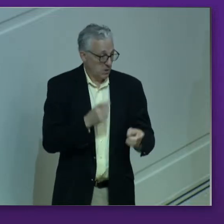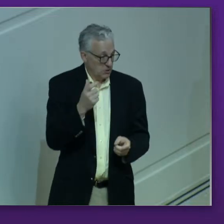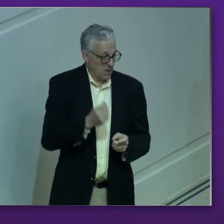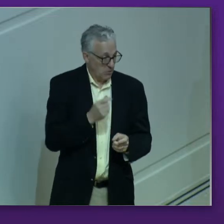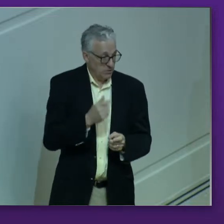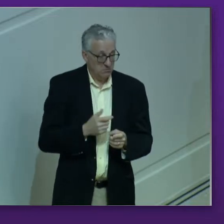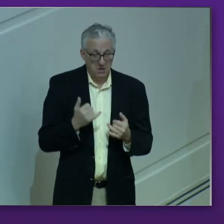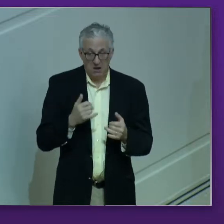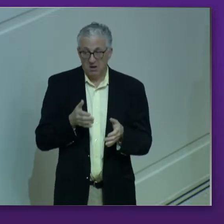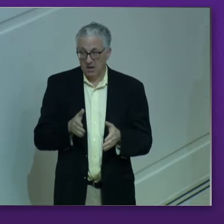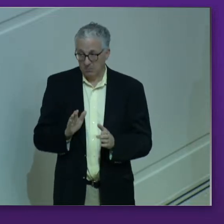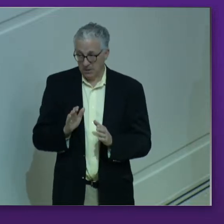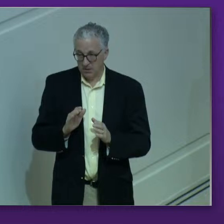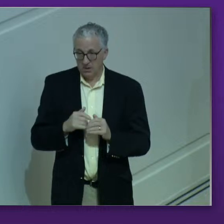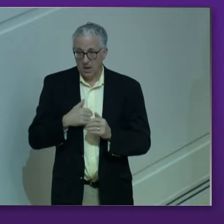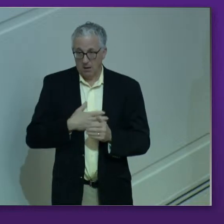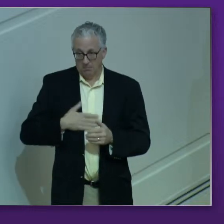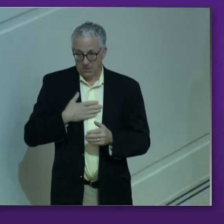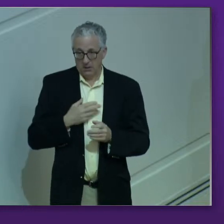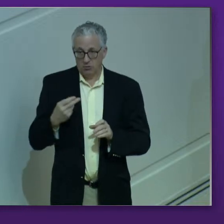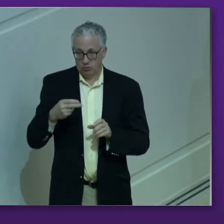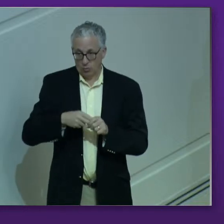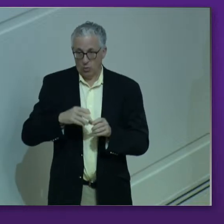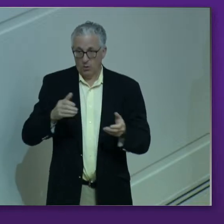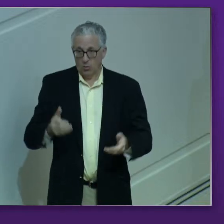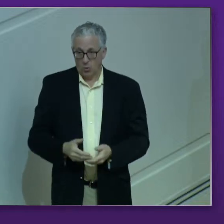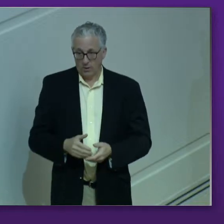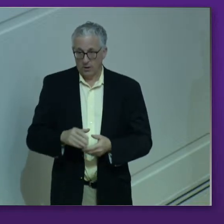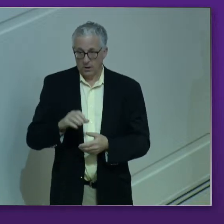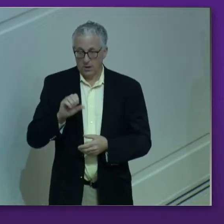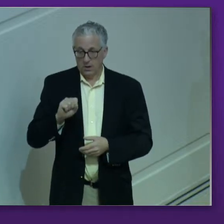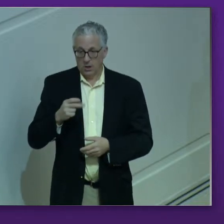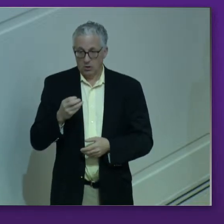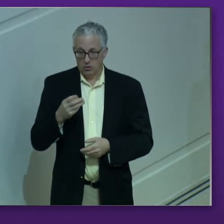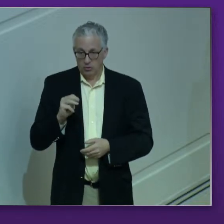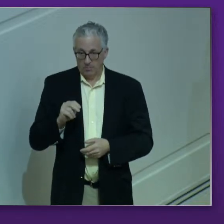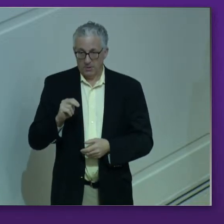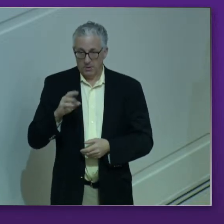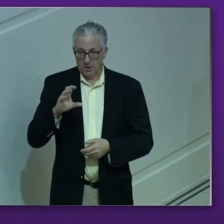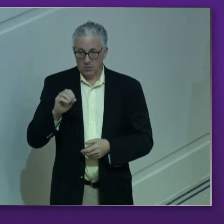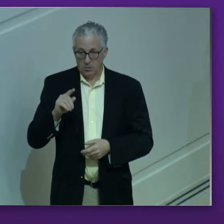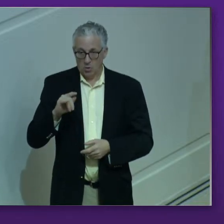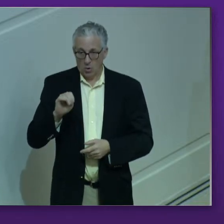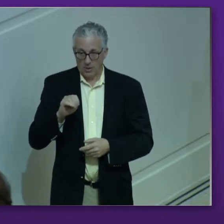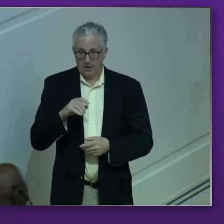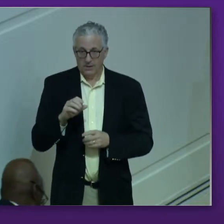OF COURSE OUR STAFF WILL BE THERE THEY WILL BE HAPPY TO ANSWER ANY QUESTIONS THAT YOU